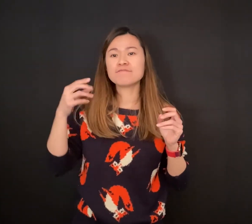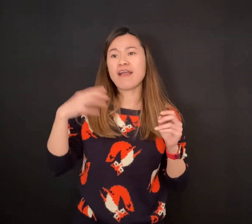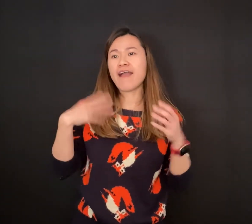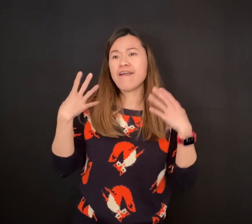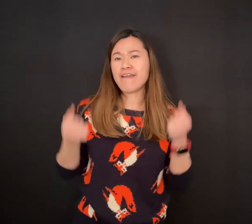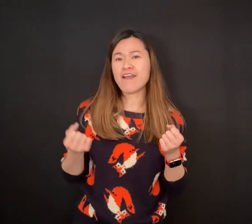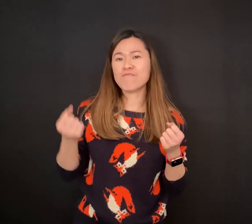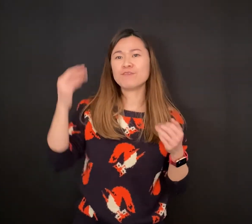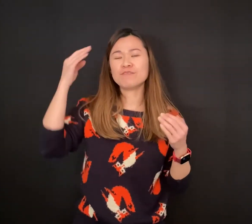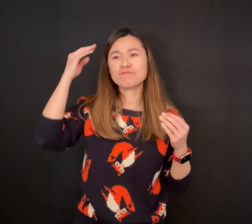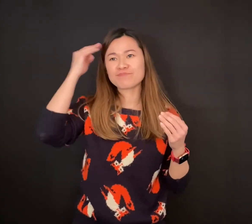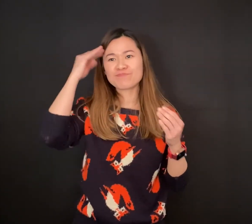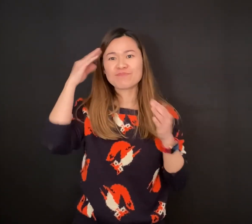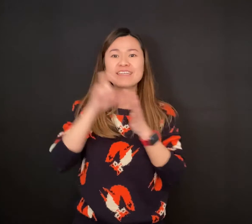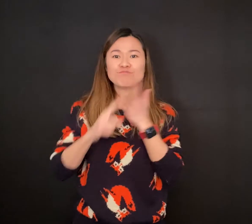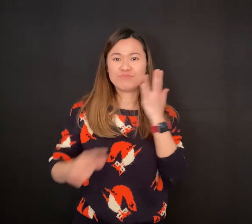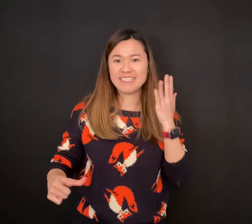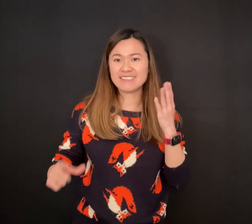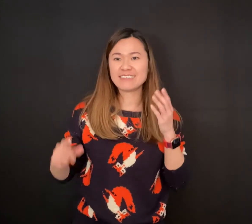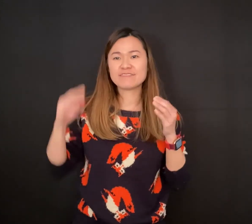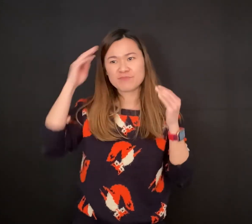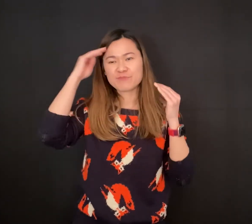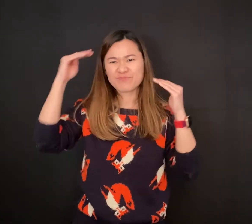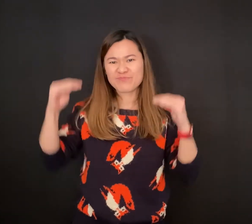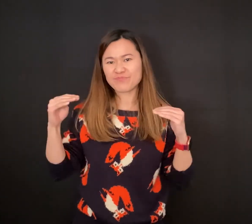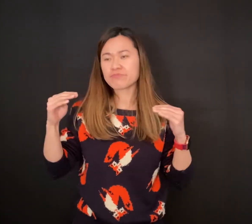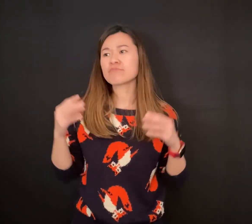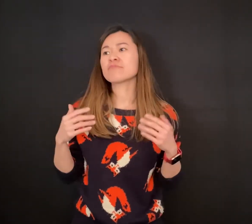I have an intellectual disability,